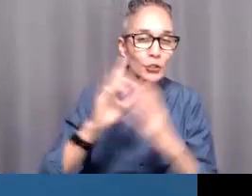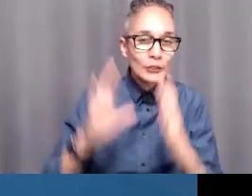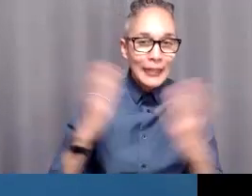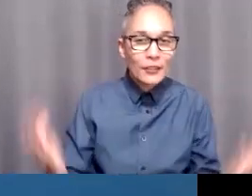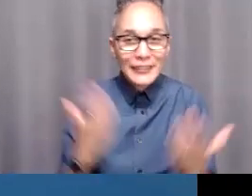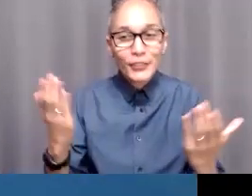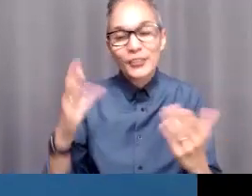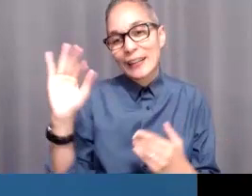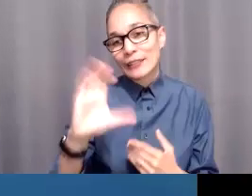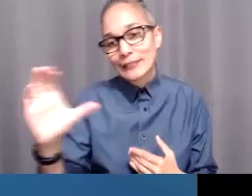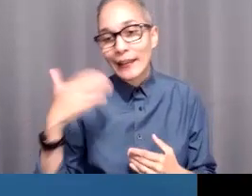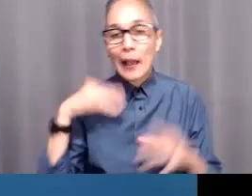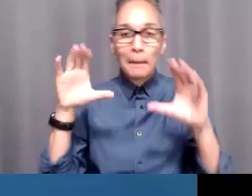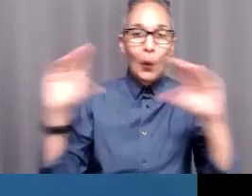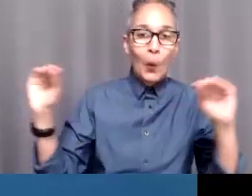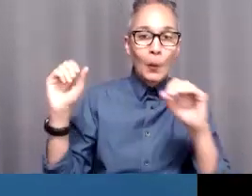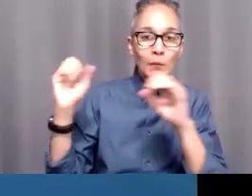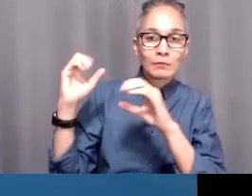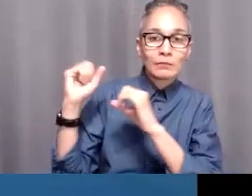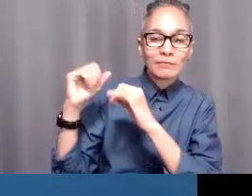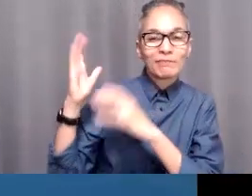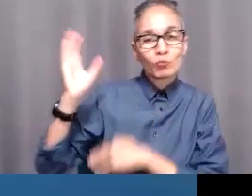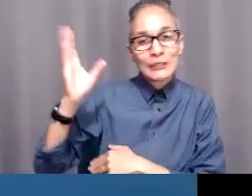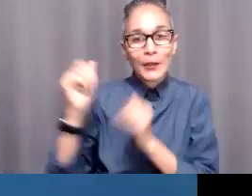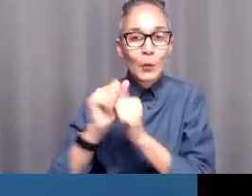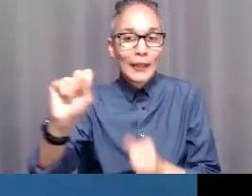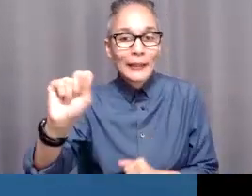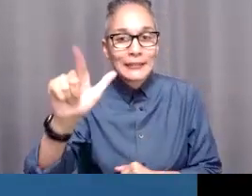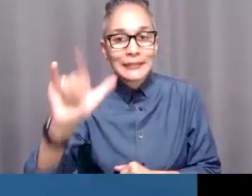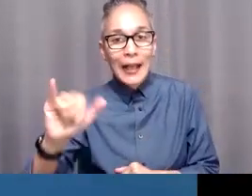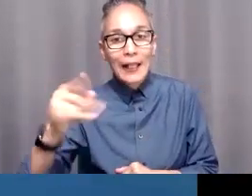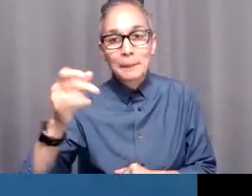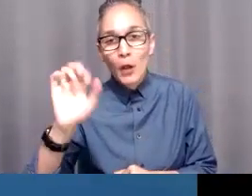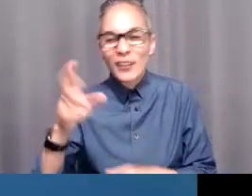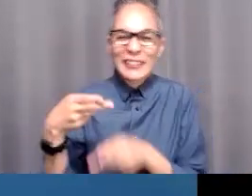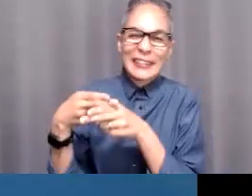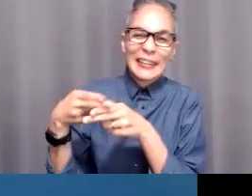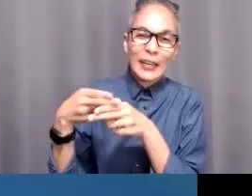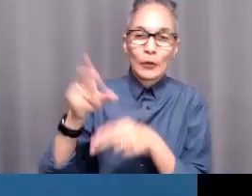My co-presenter today is Sally Potter. She is the interim DE coordinator.